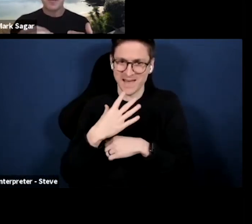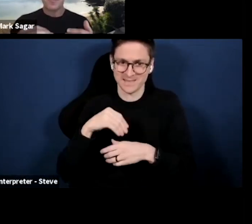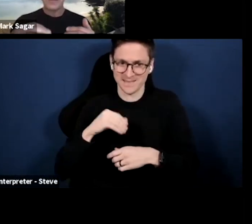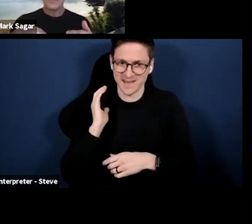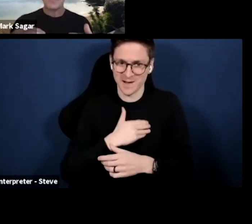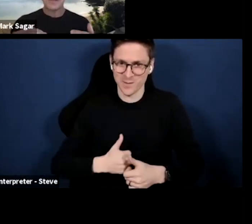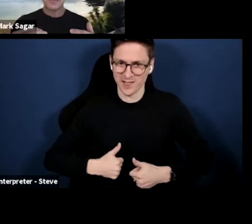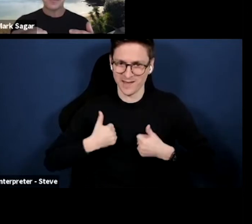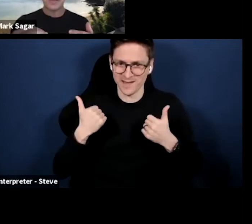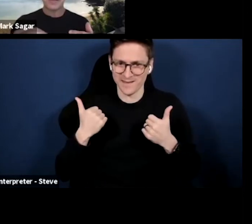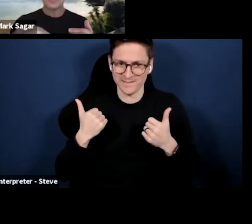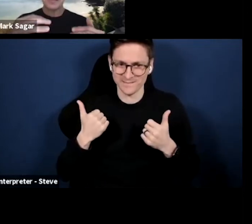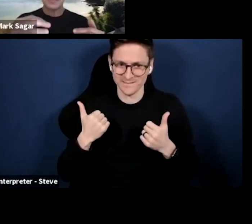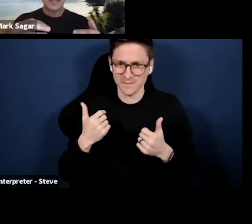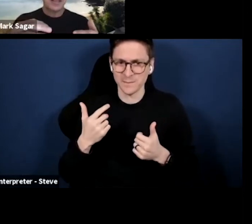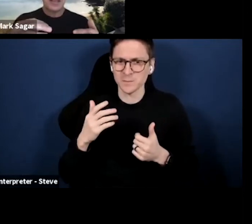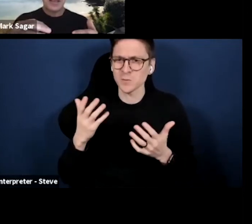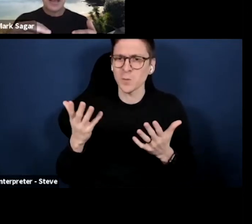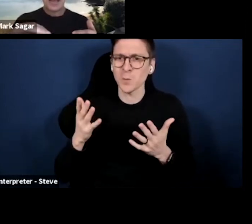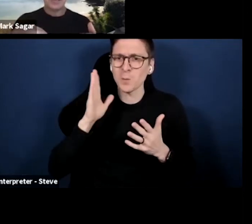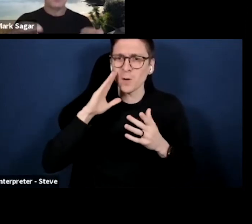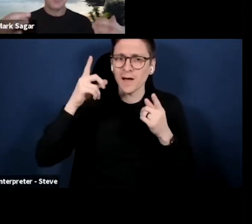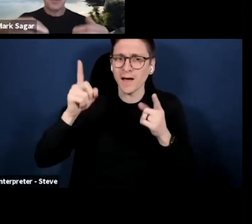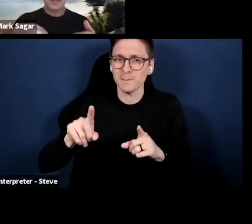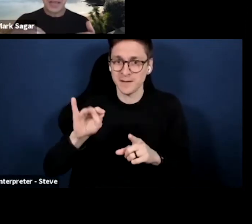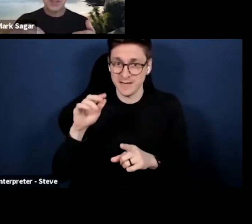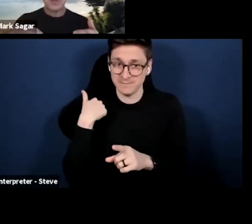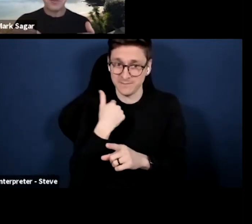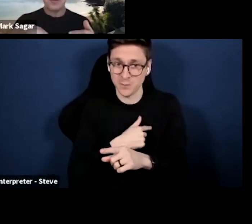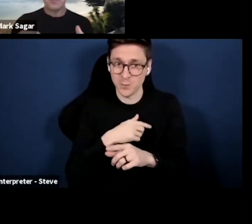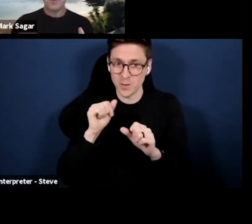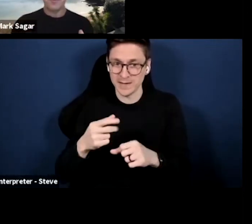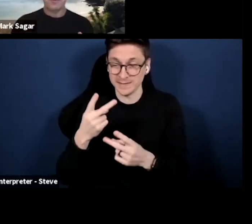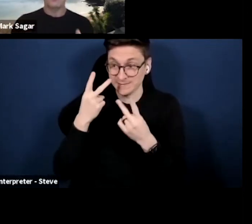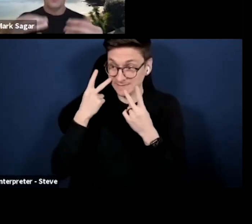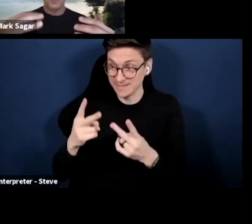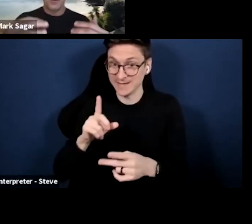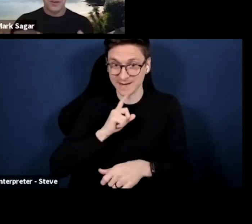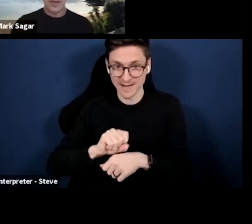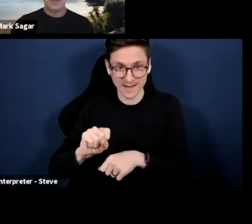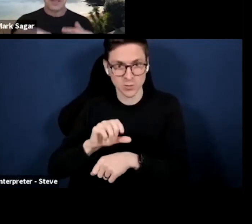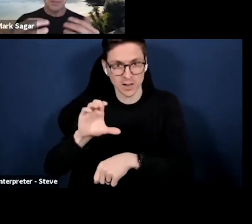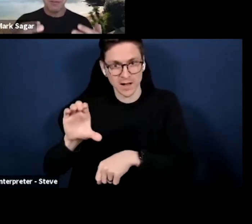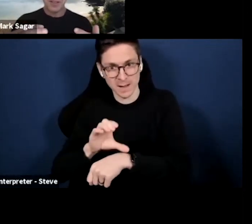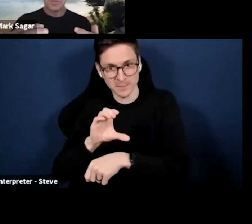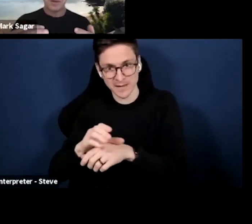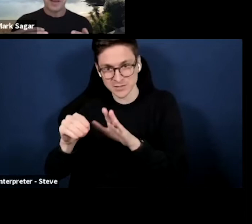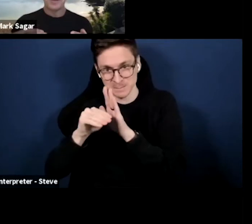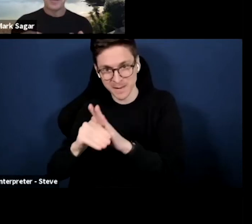what happens if we can see a computational model learn and be surprised by it it